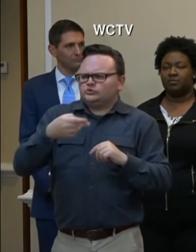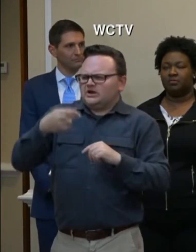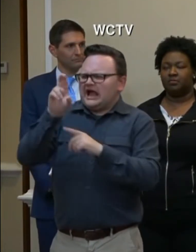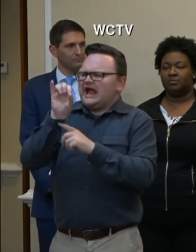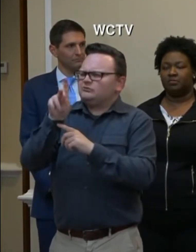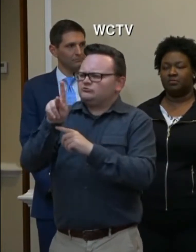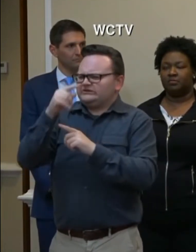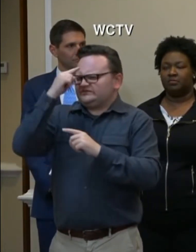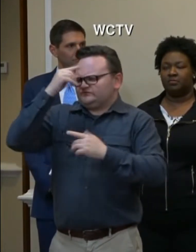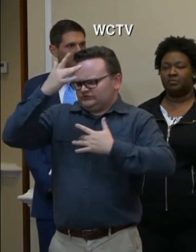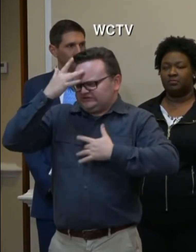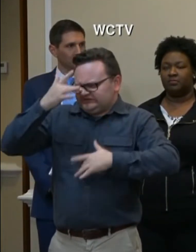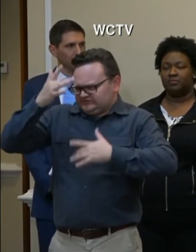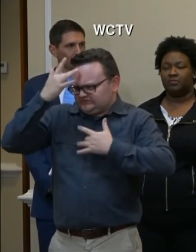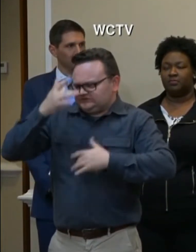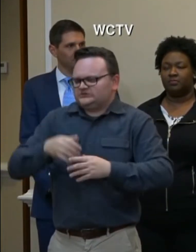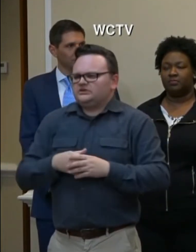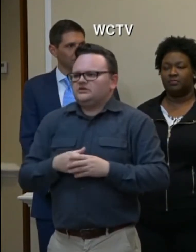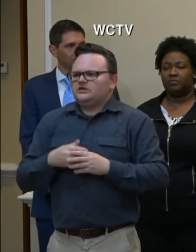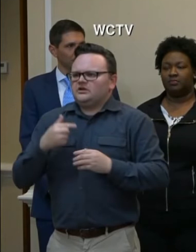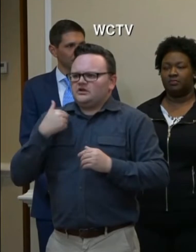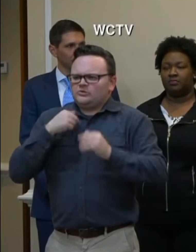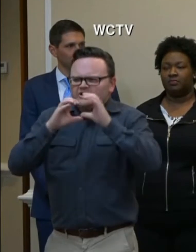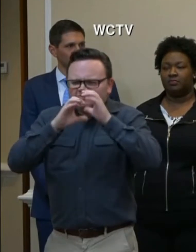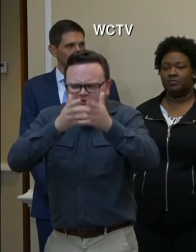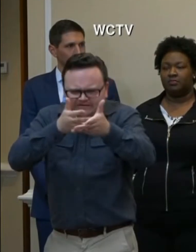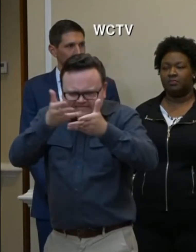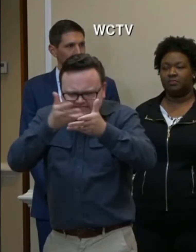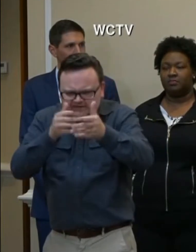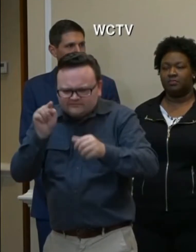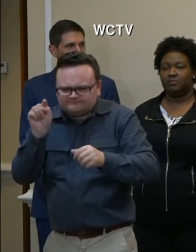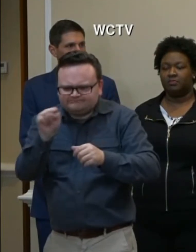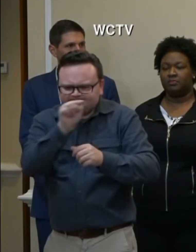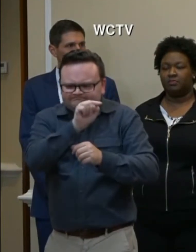constant communication with Florida's skilled nursing and assisted living